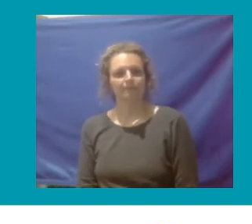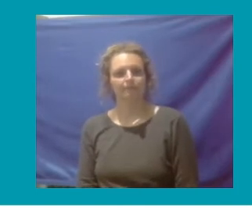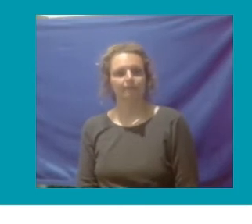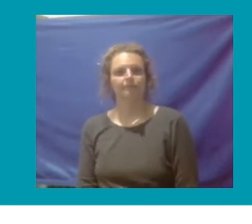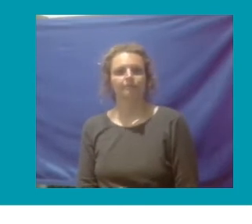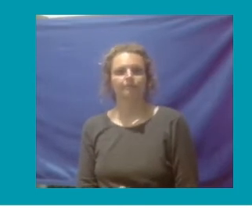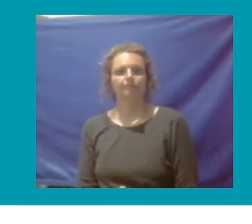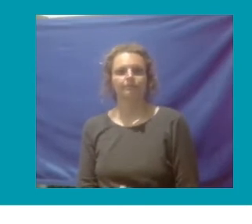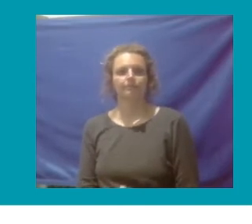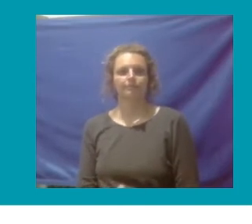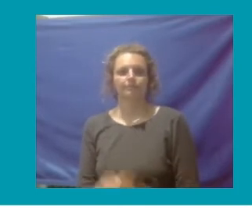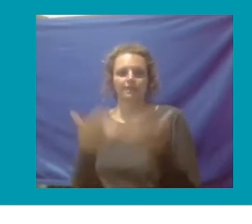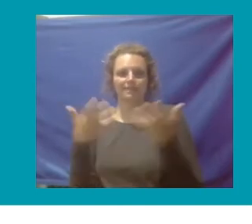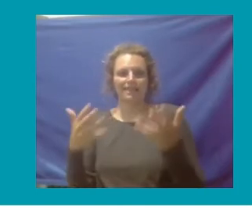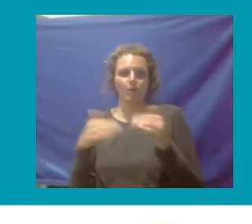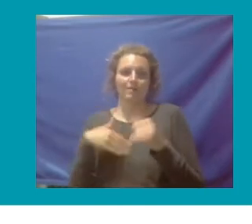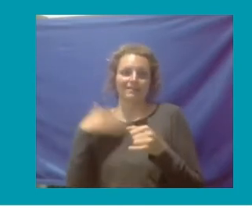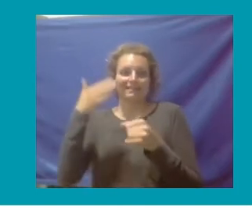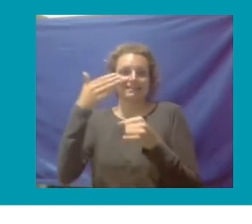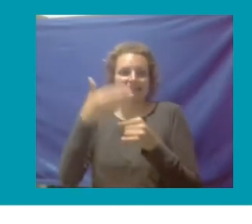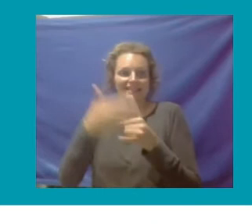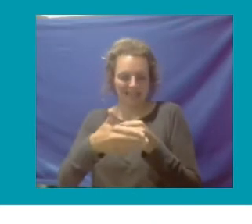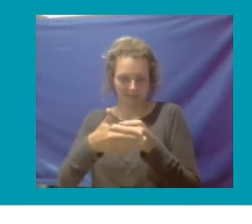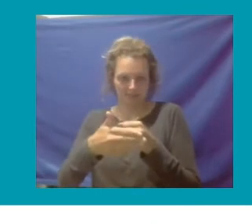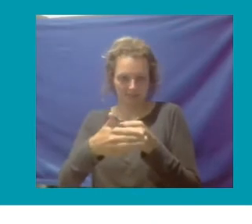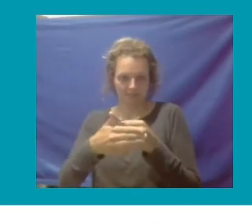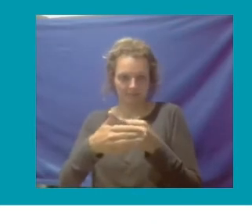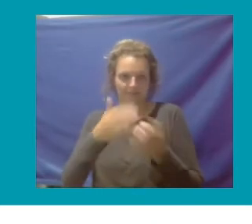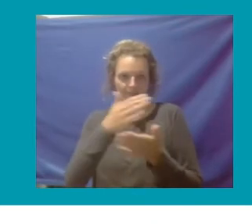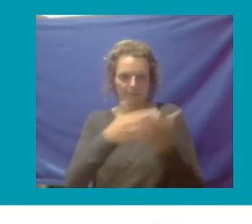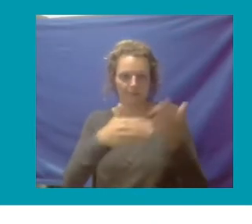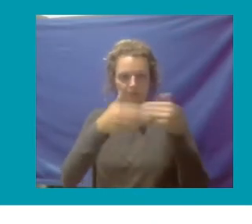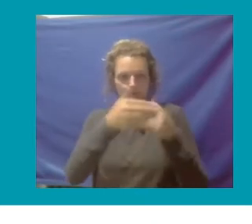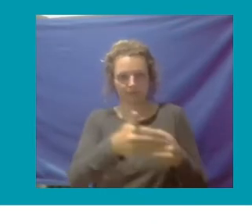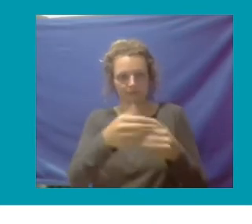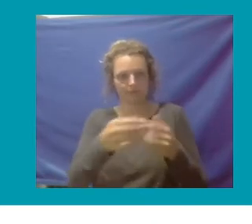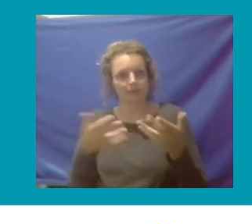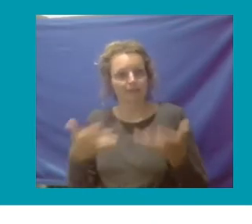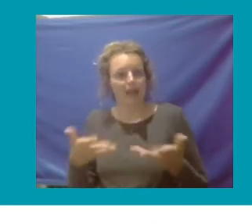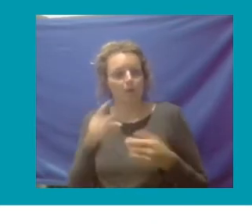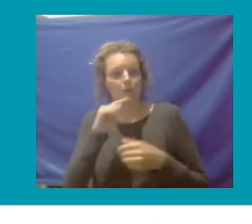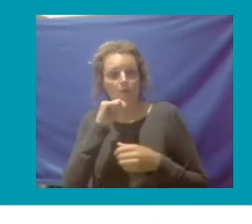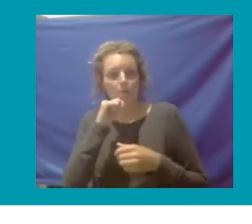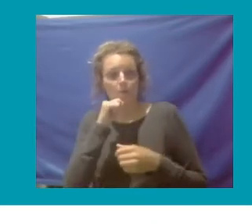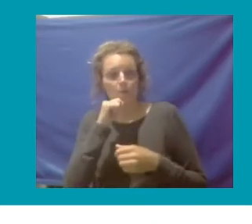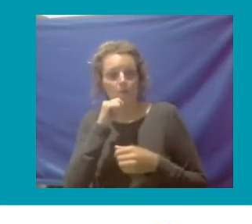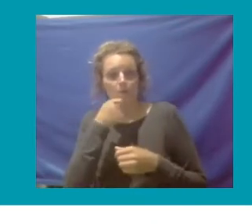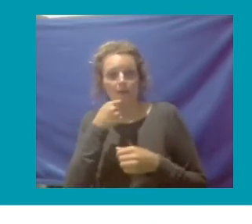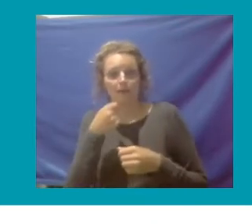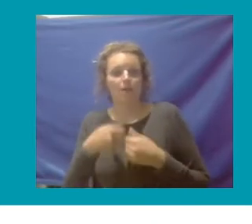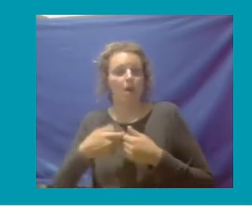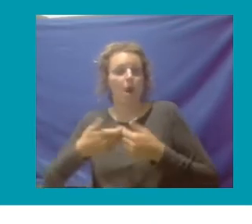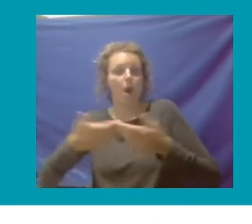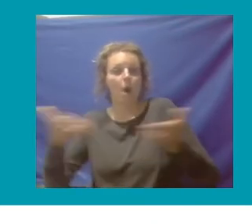I'd like to call our scheduled programming. And we're now going to throw, throw open for questions from from